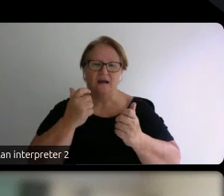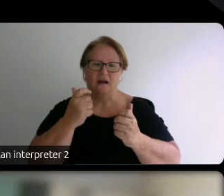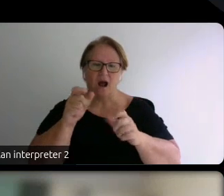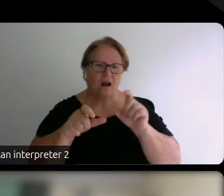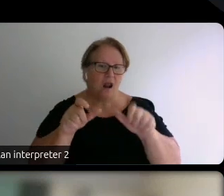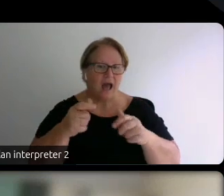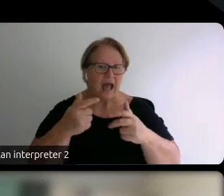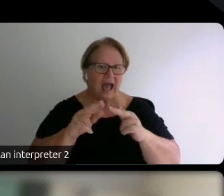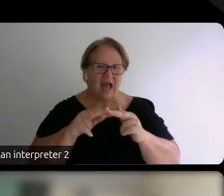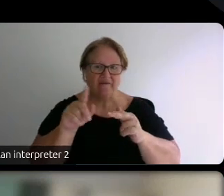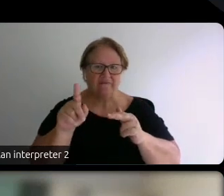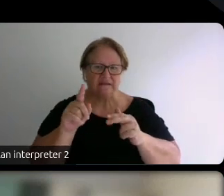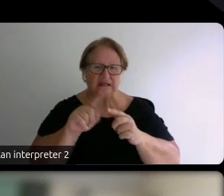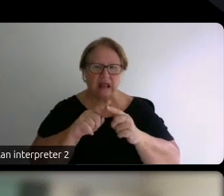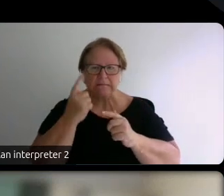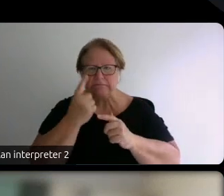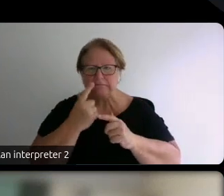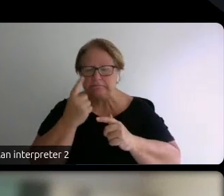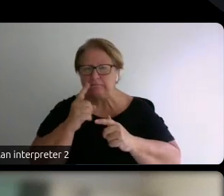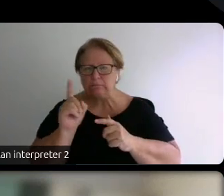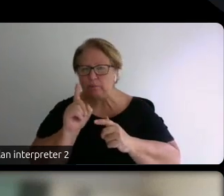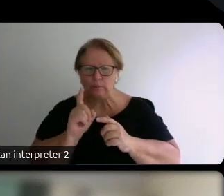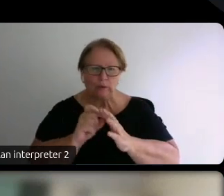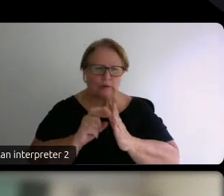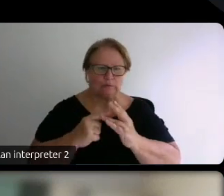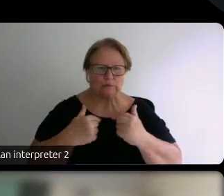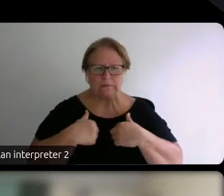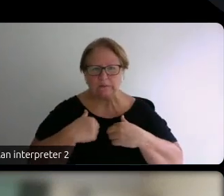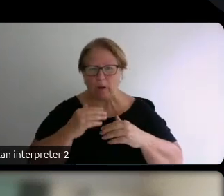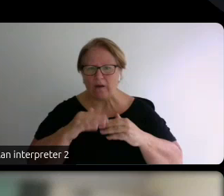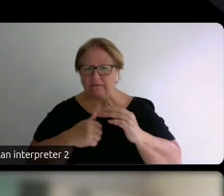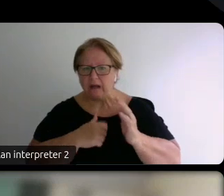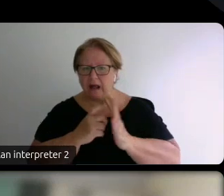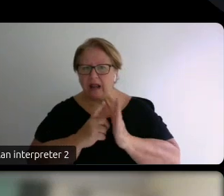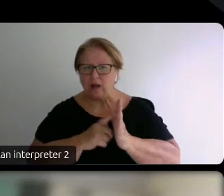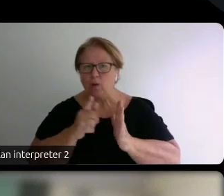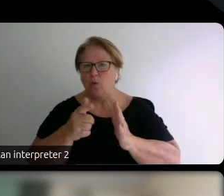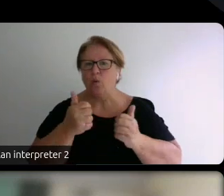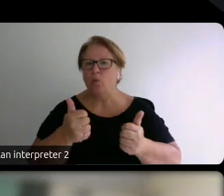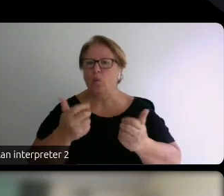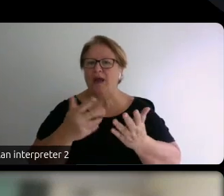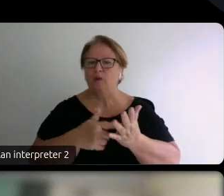what they should do about their legal matters, this is a great place to start. You can see from